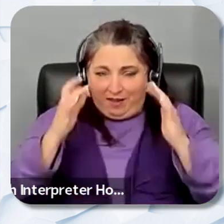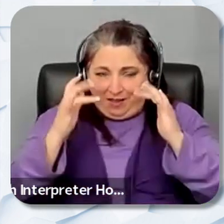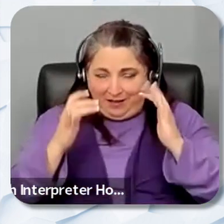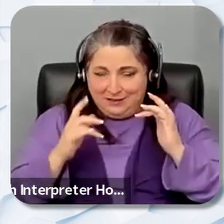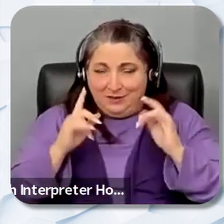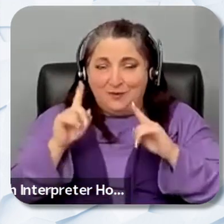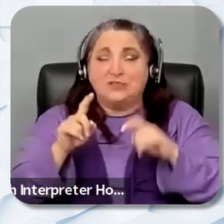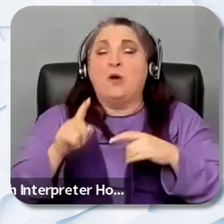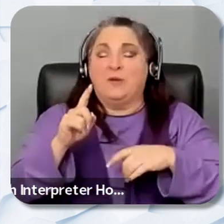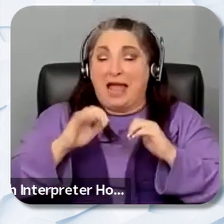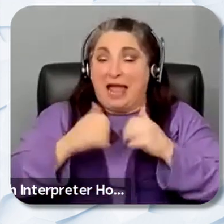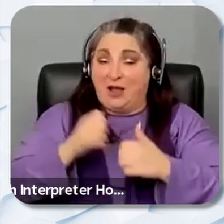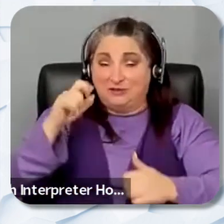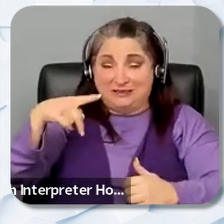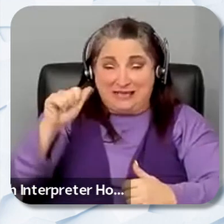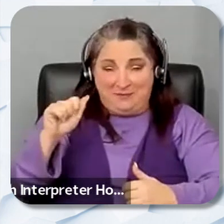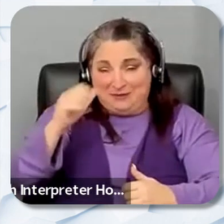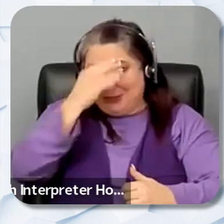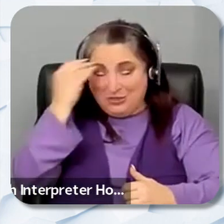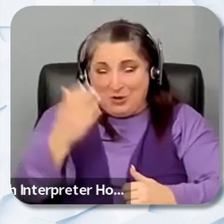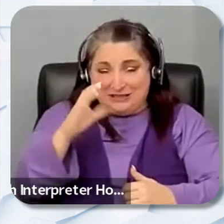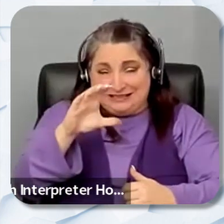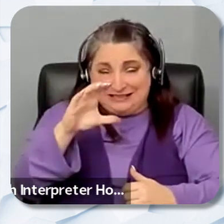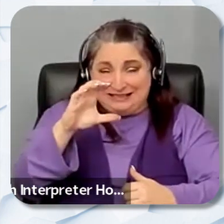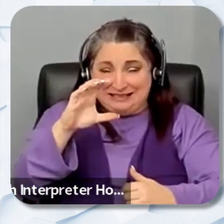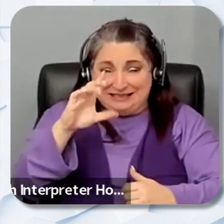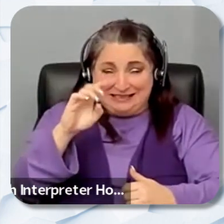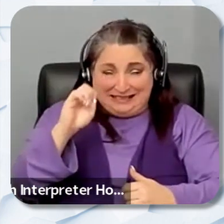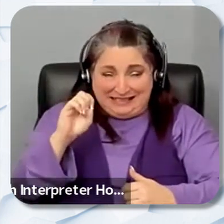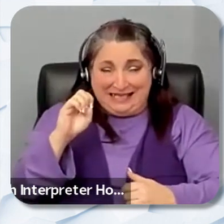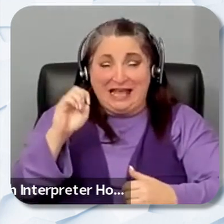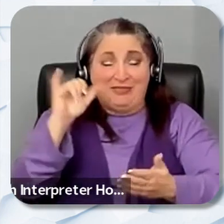here. "How do SELPAs notify CDE that the Targeted 1s and 2s have been submitted or have completed?"